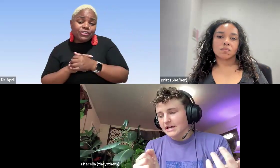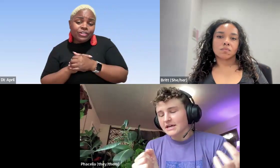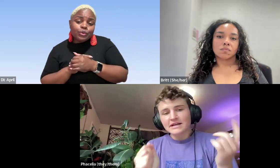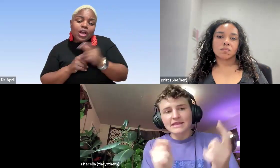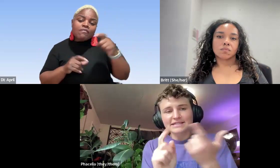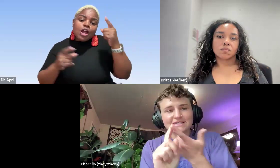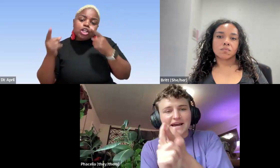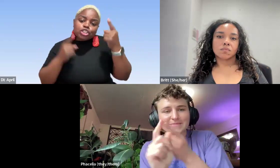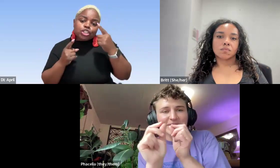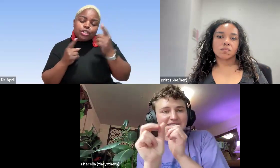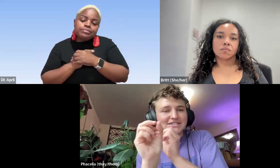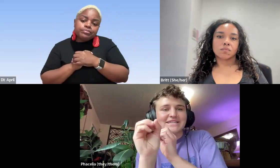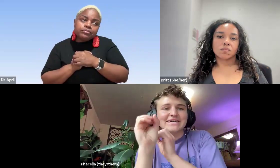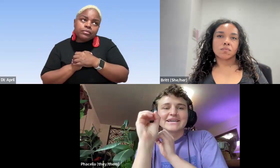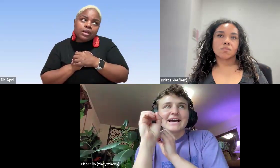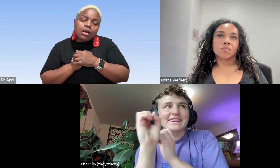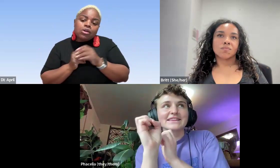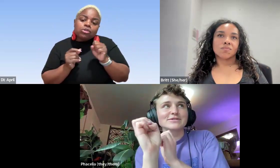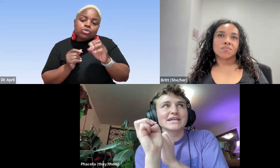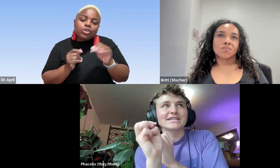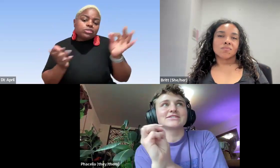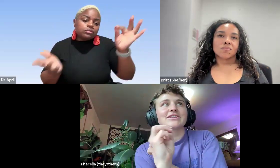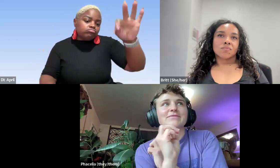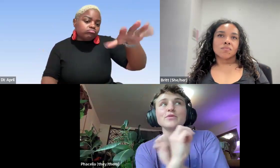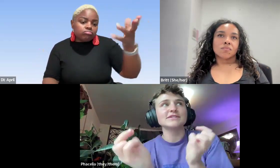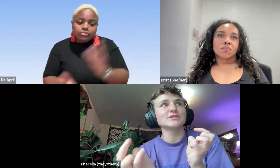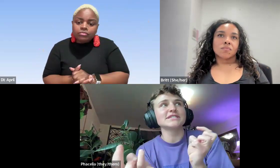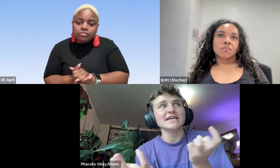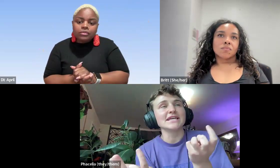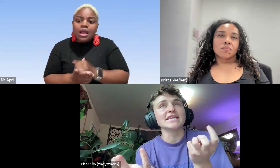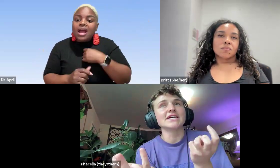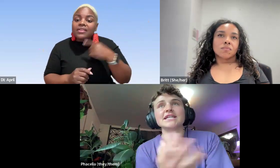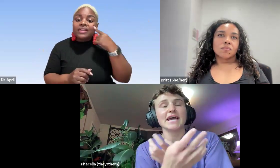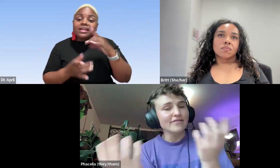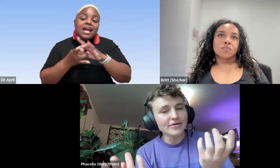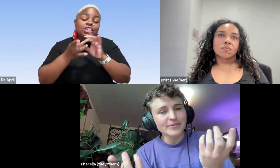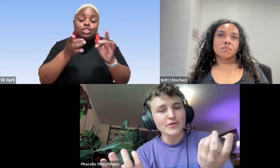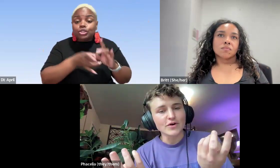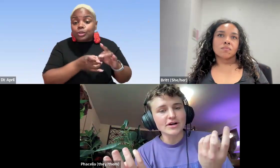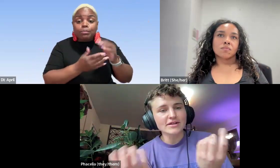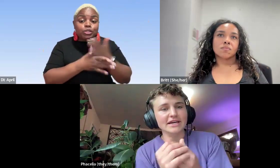I think, last tiny point is just that I think those connections are like more visible today than like ever before.